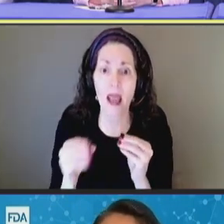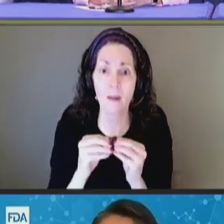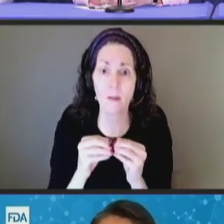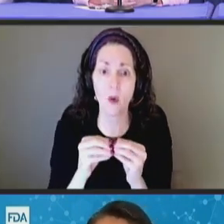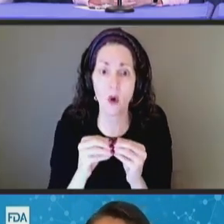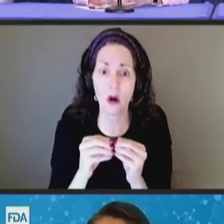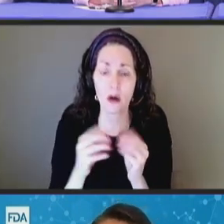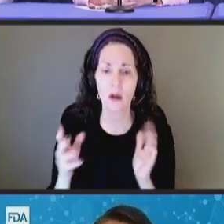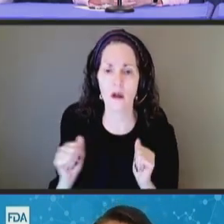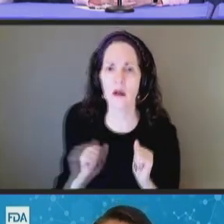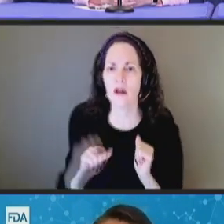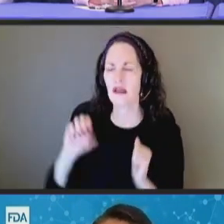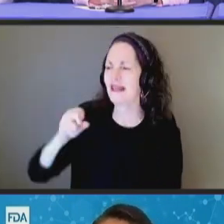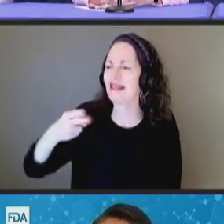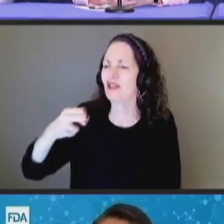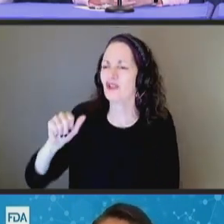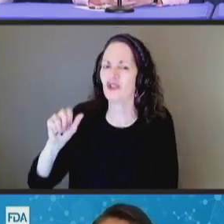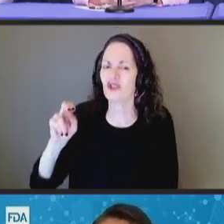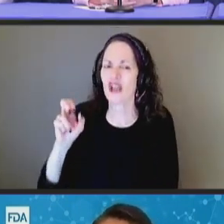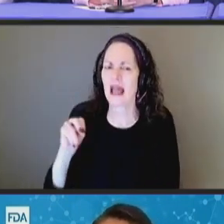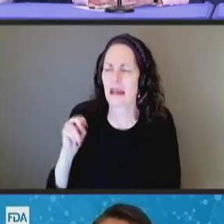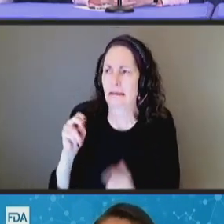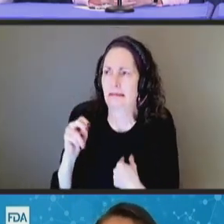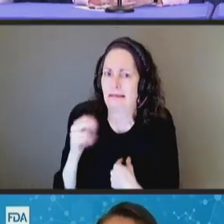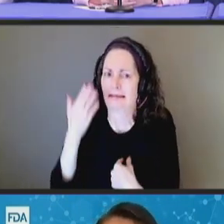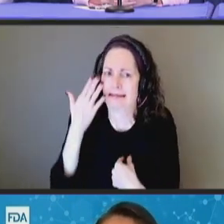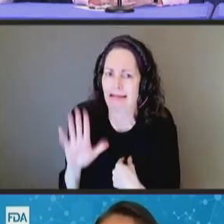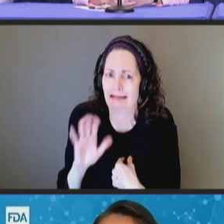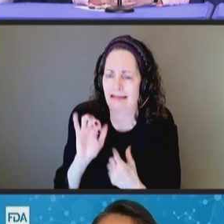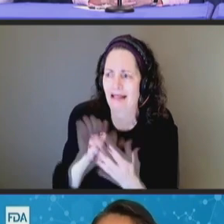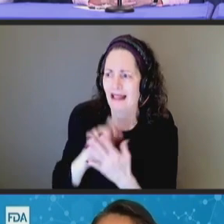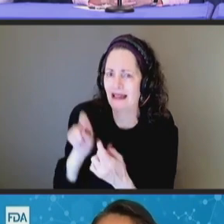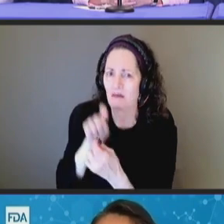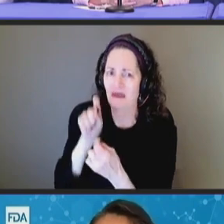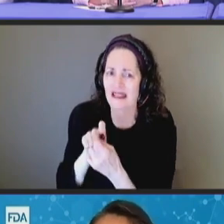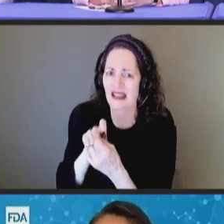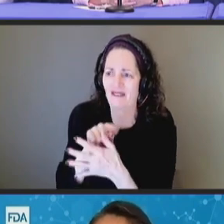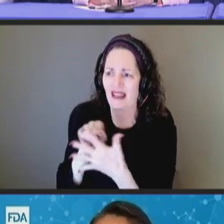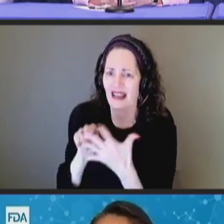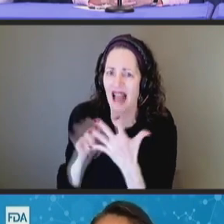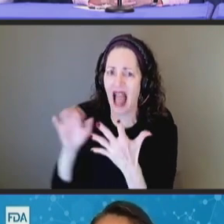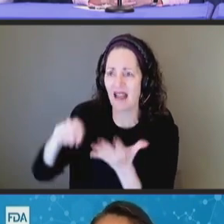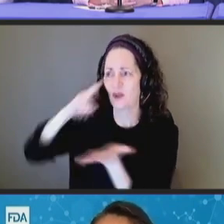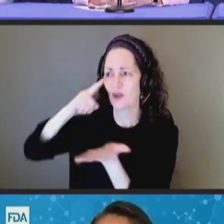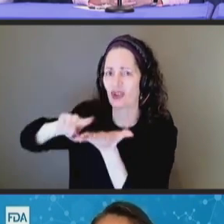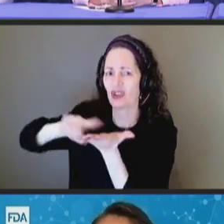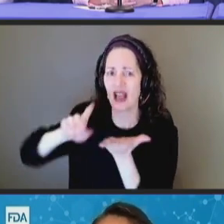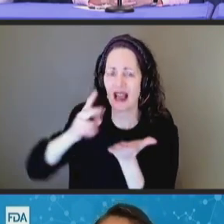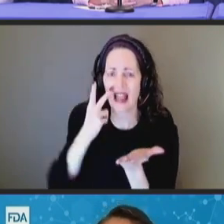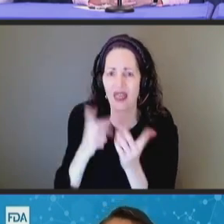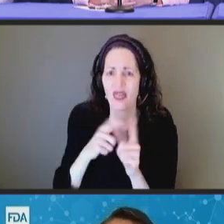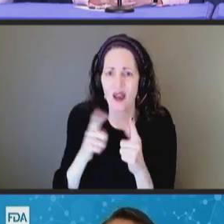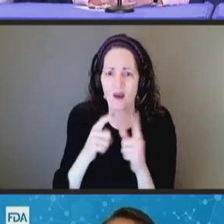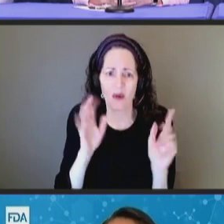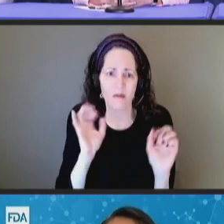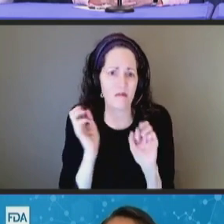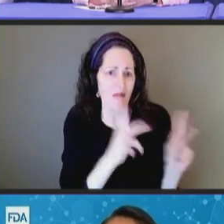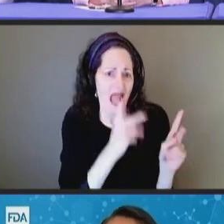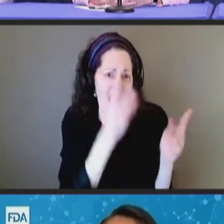Shannon Stokley: Yeah. I don't know the specifics of that. So, I'd have to check and get back to you as well.